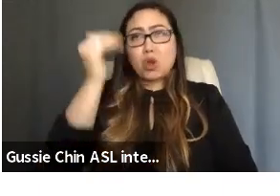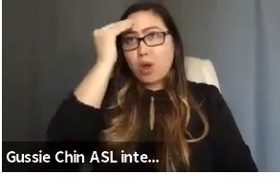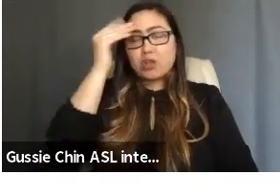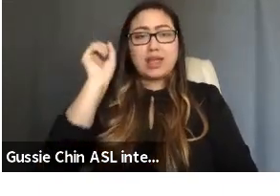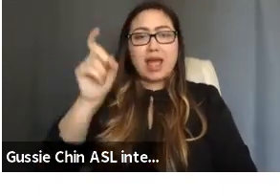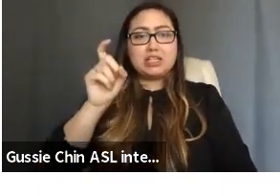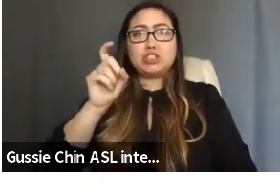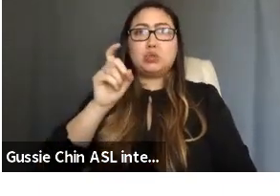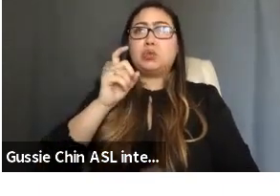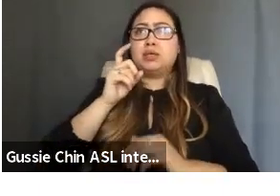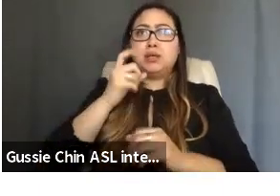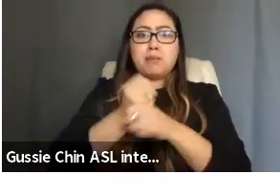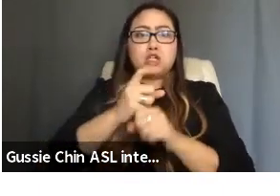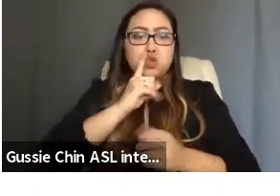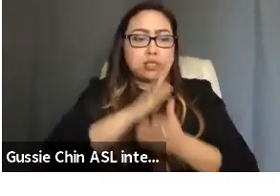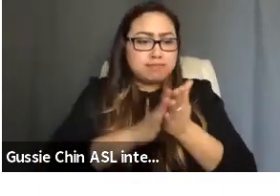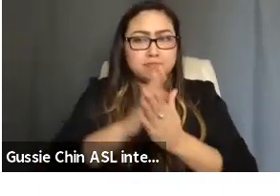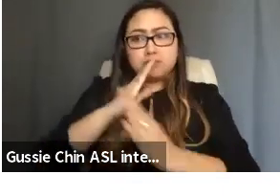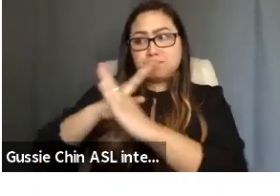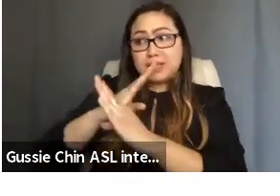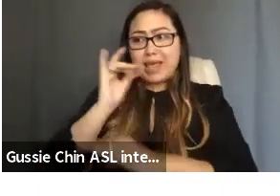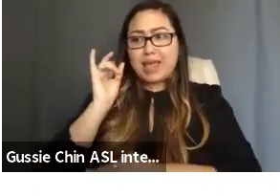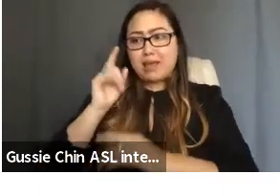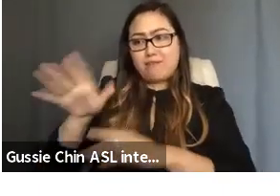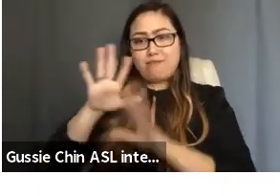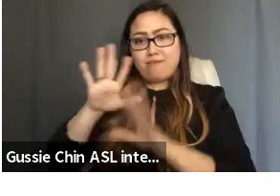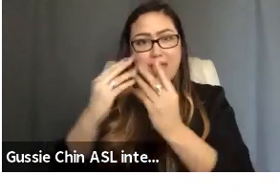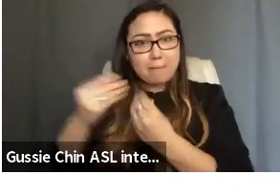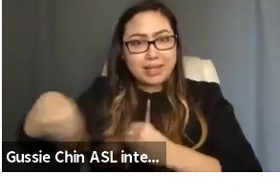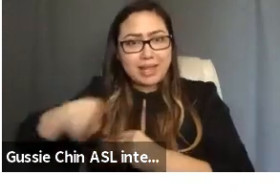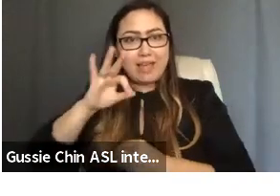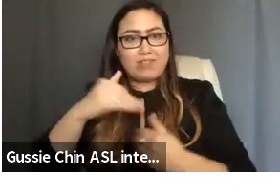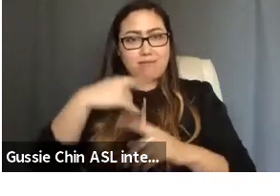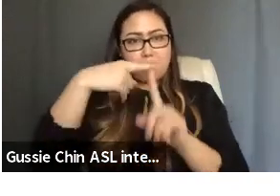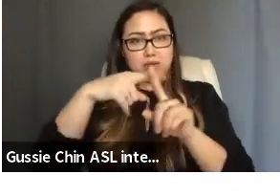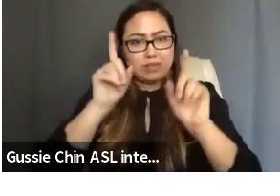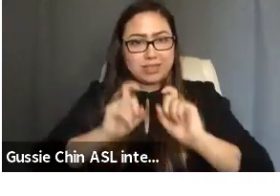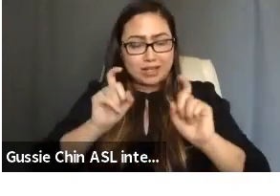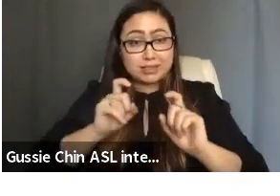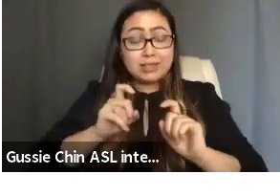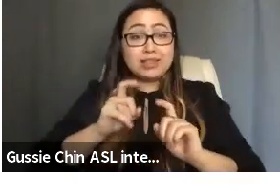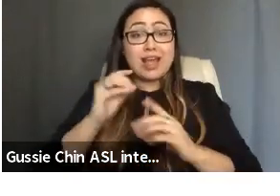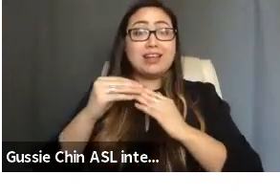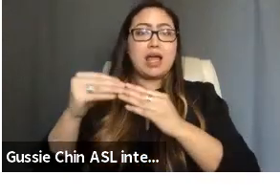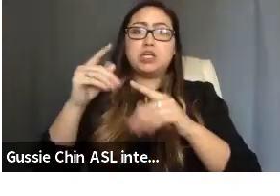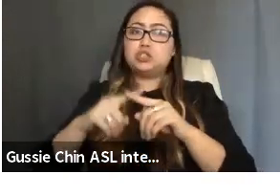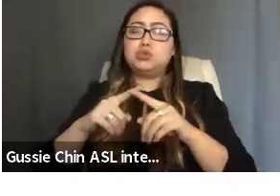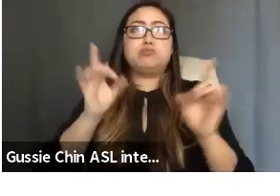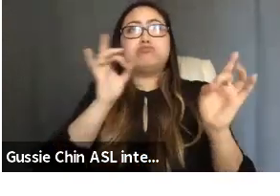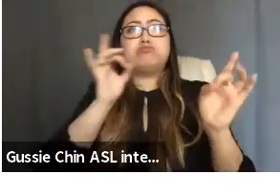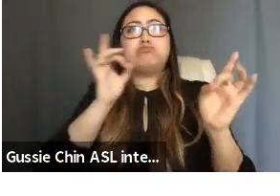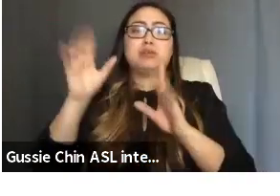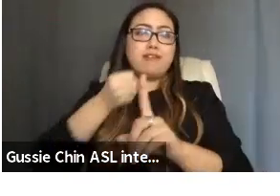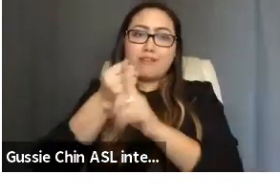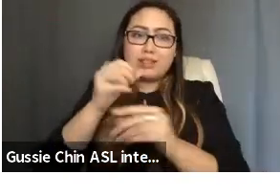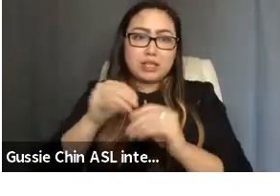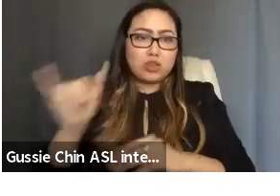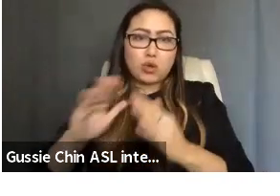families when they got a positive test. And this led to adverse effects across their community. So